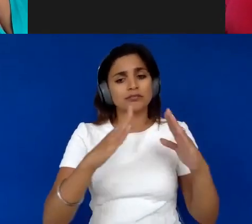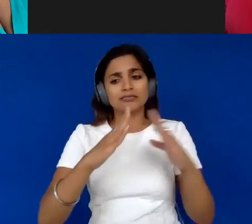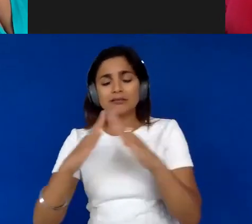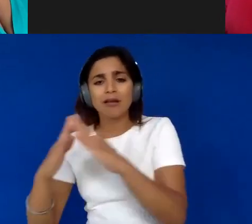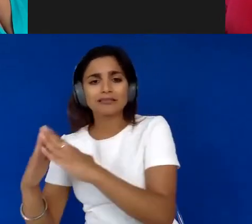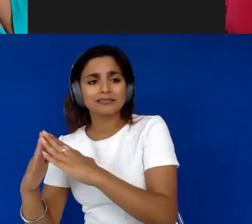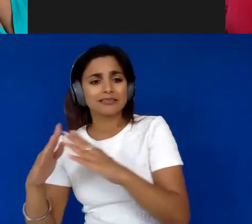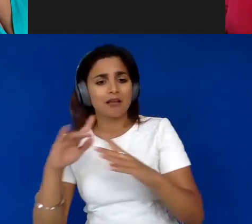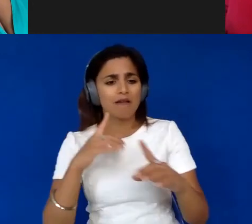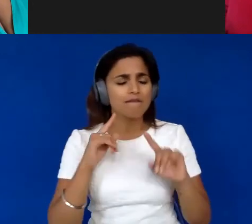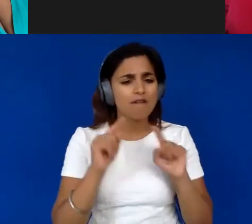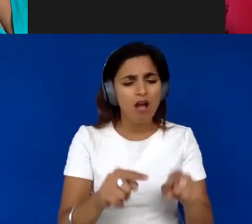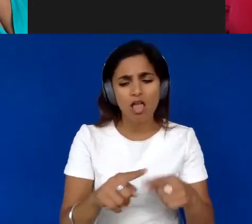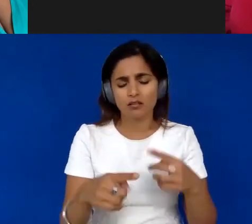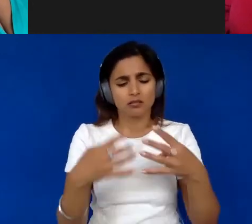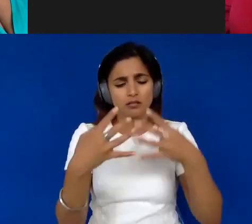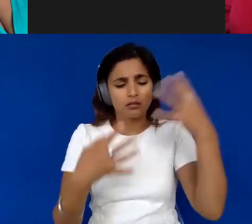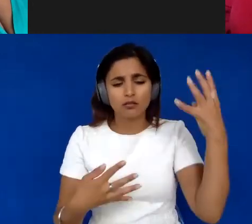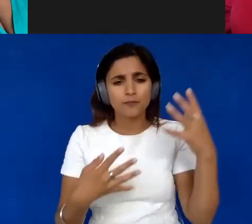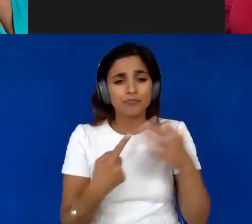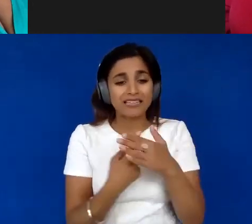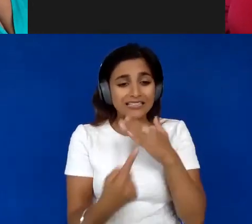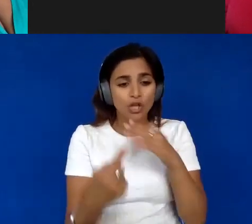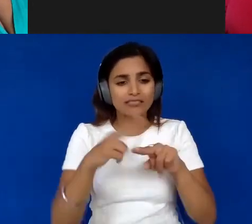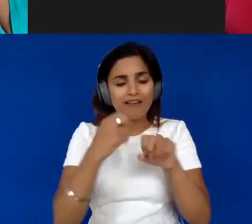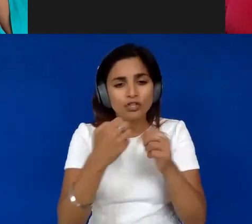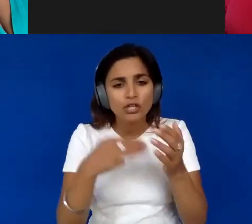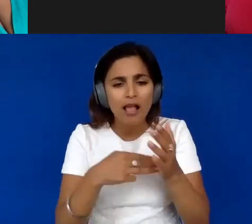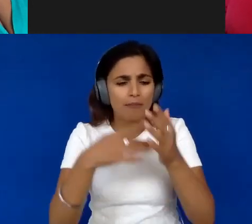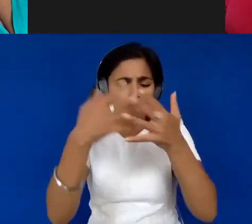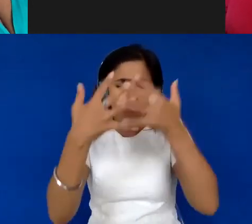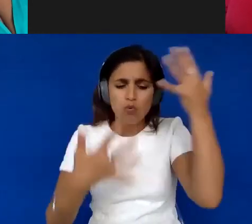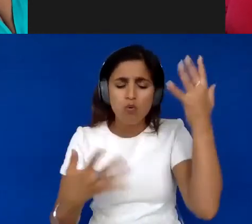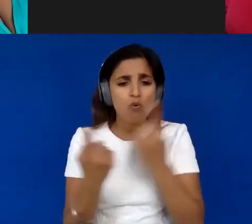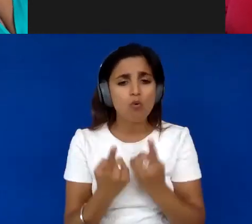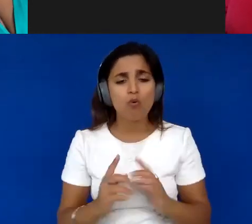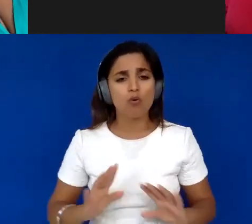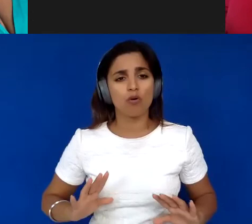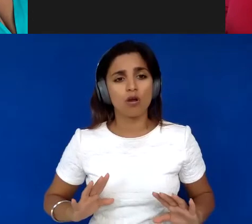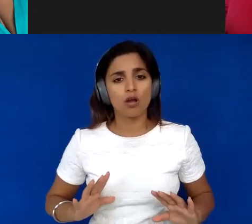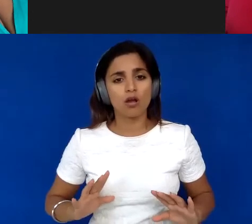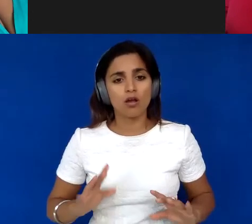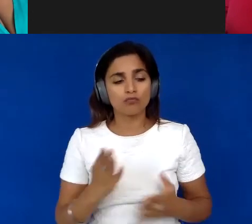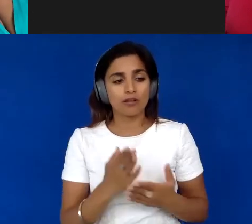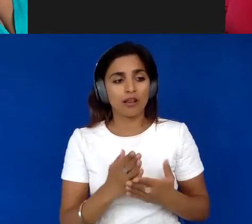indigenous femmes right and so we have to get to a point where all of our